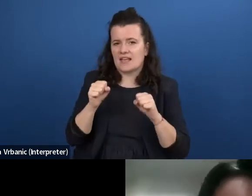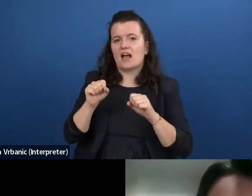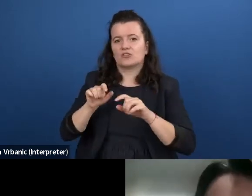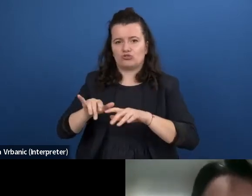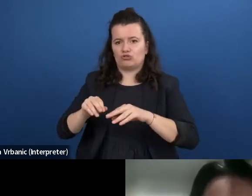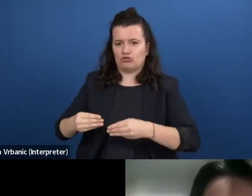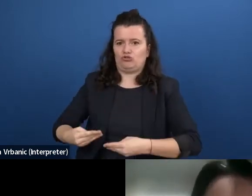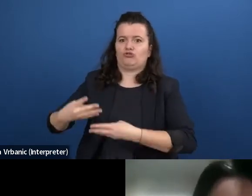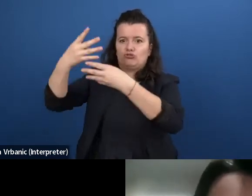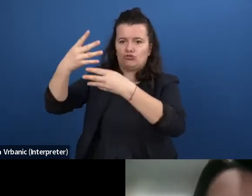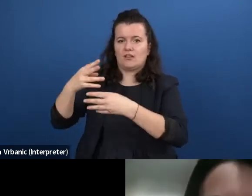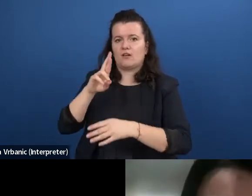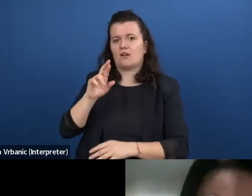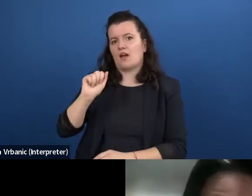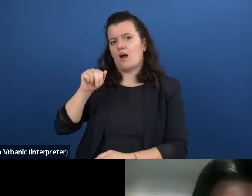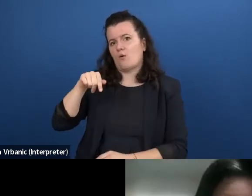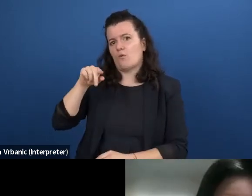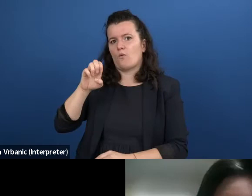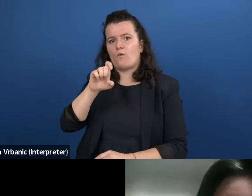We'll come back to you during the QandA round.